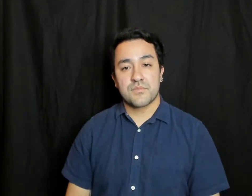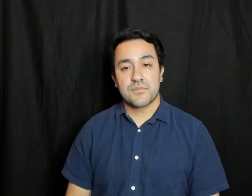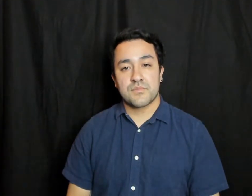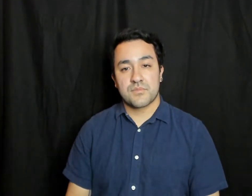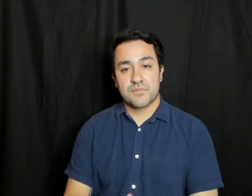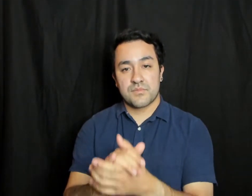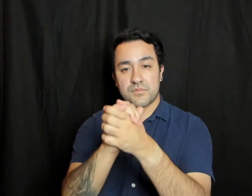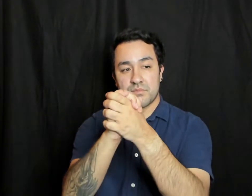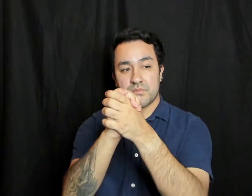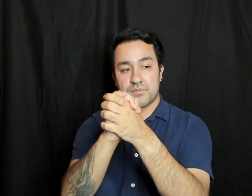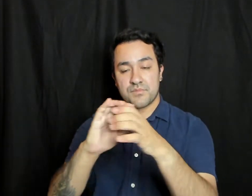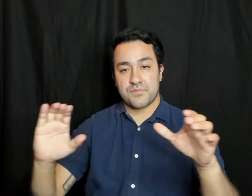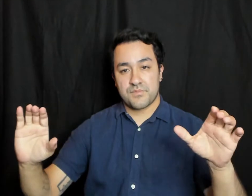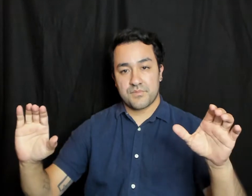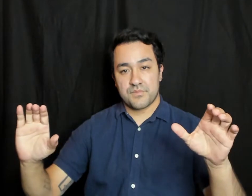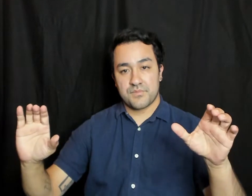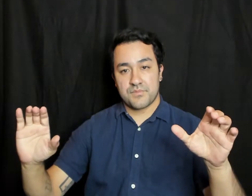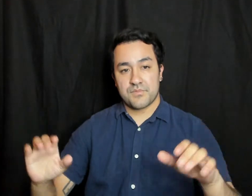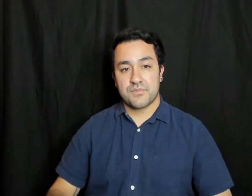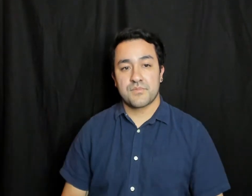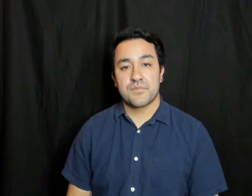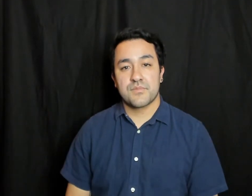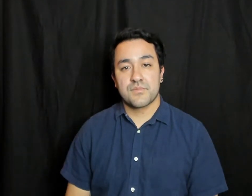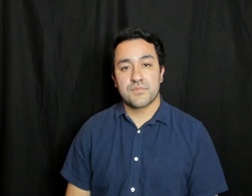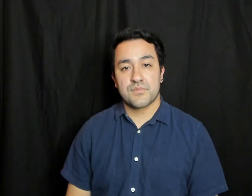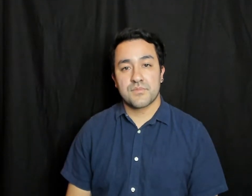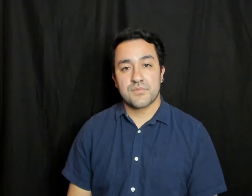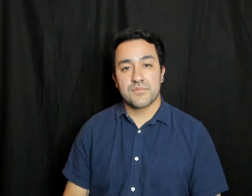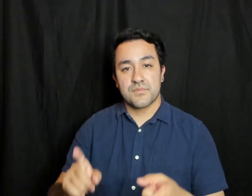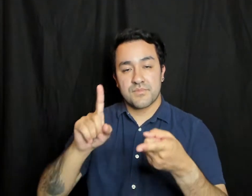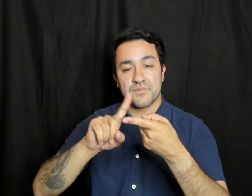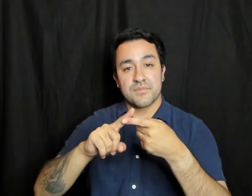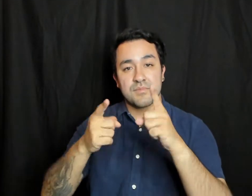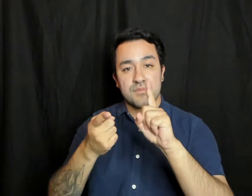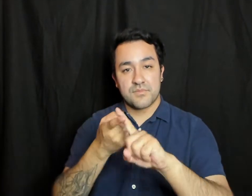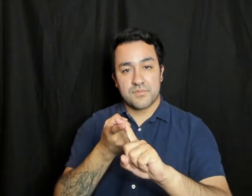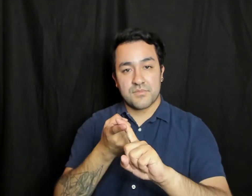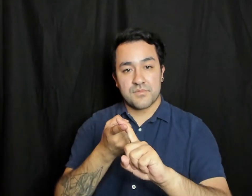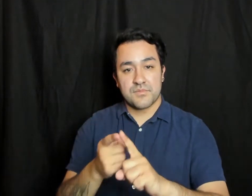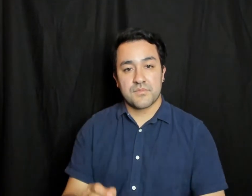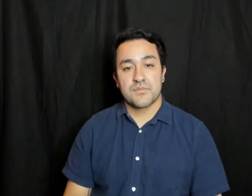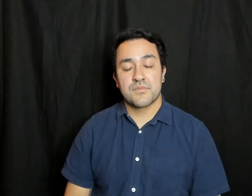DIVORCE FRIEND